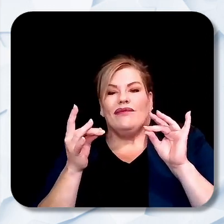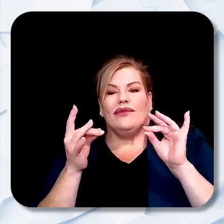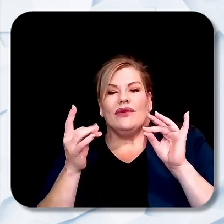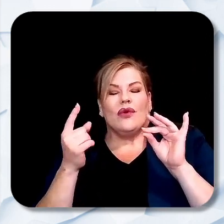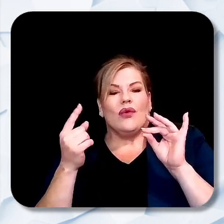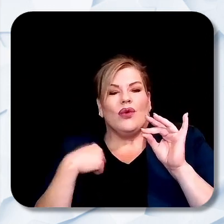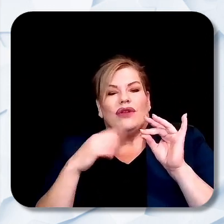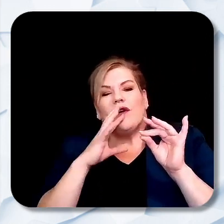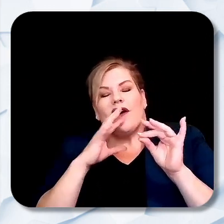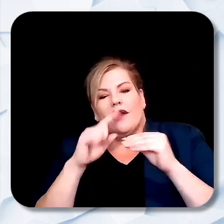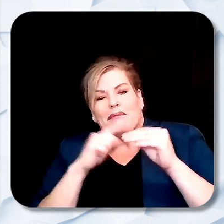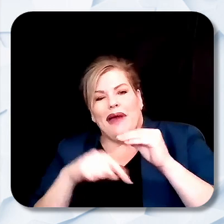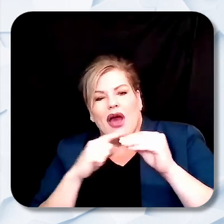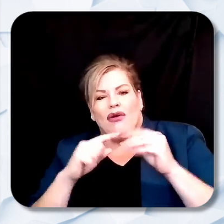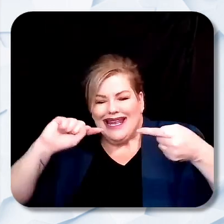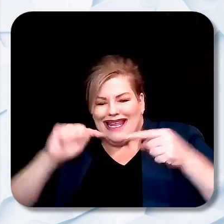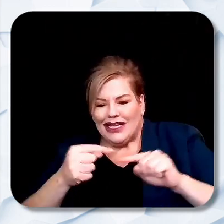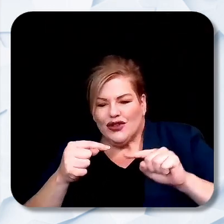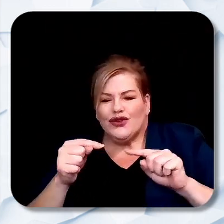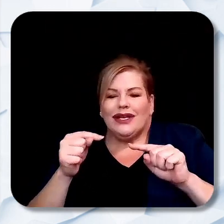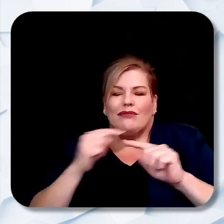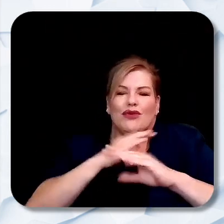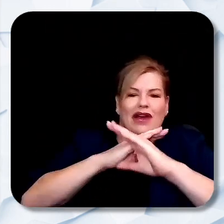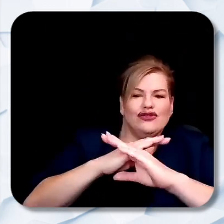really also talking about injury, prevention and safety. There's all of this cross